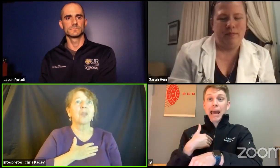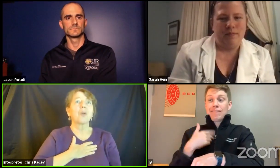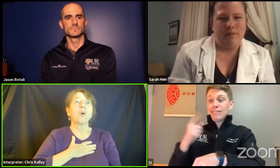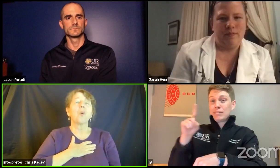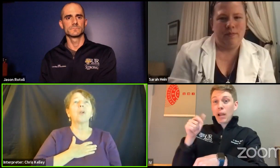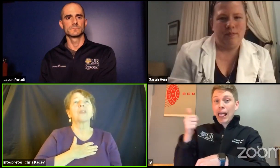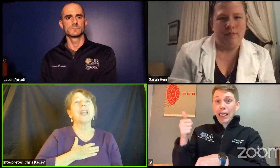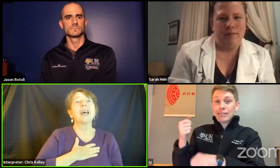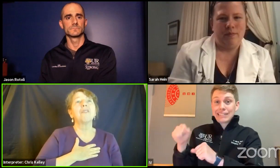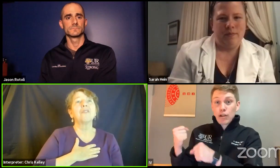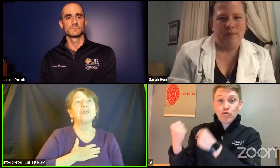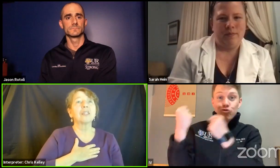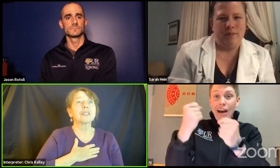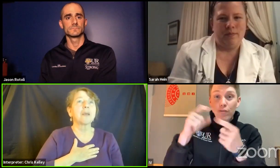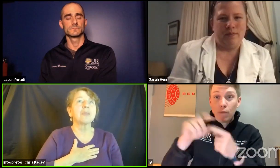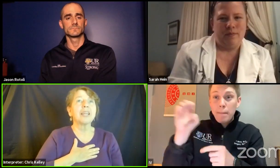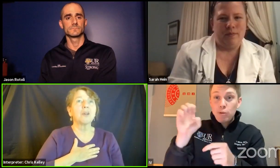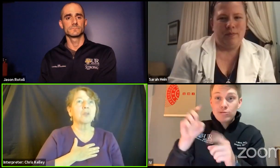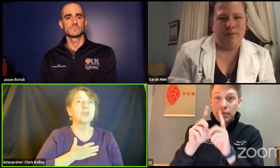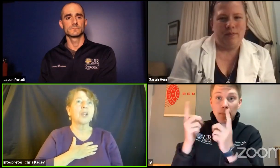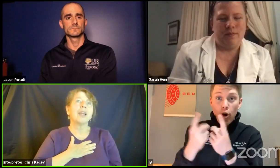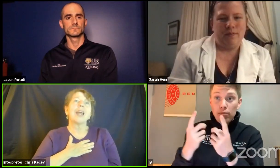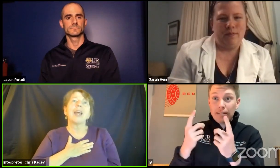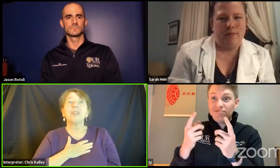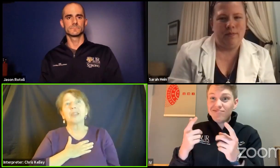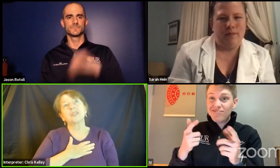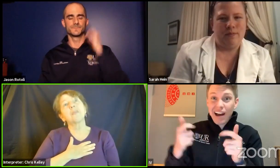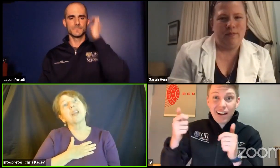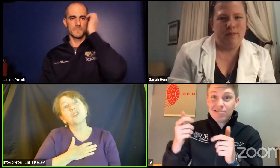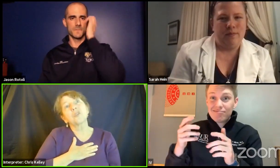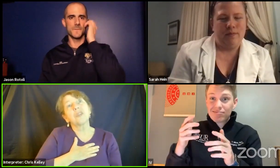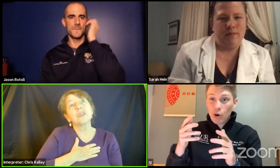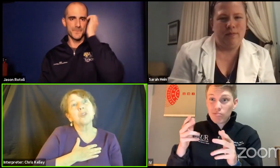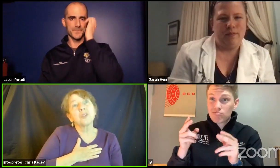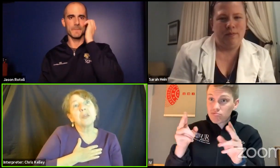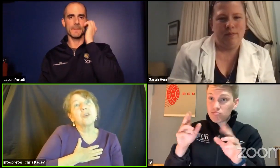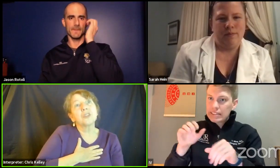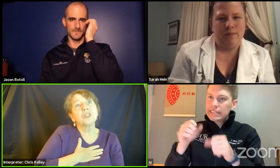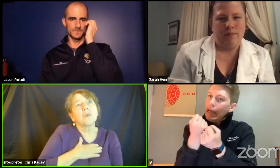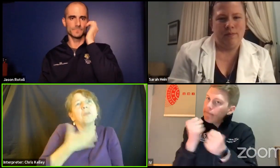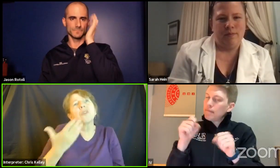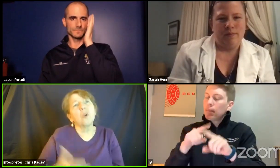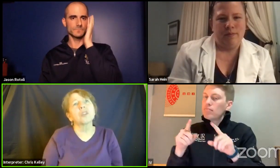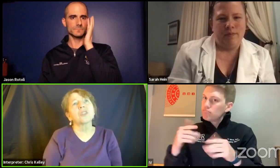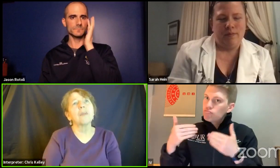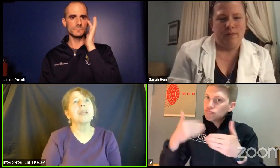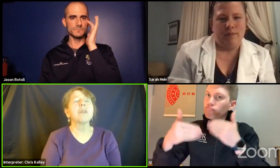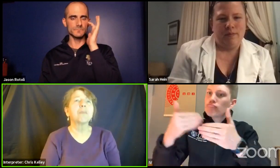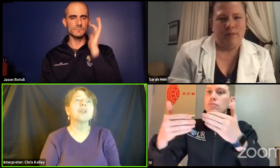up. They are asking: How do you know when to call 911 and wait